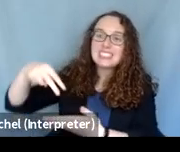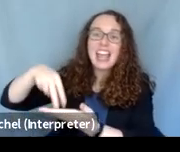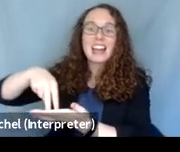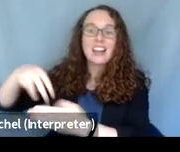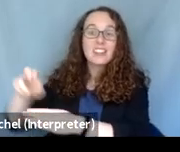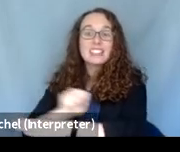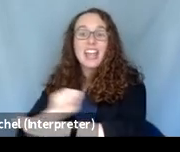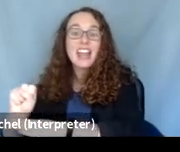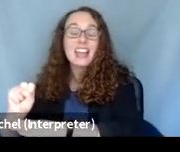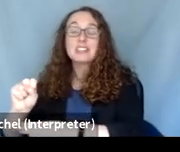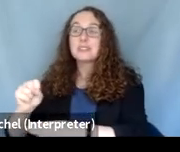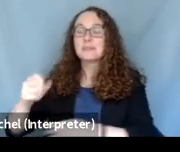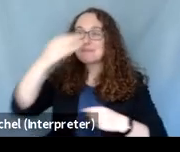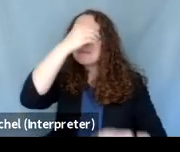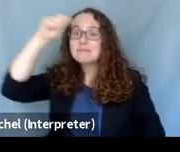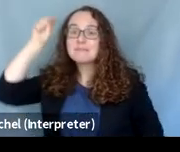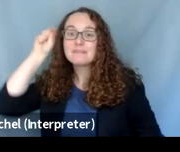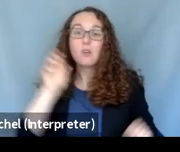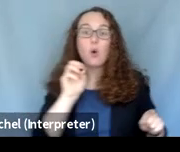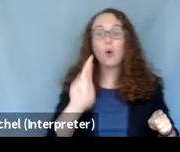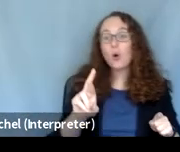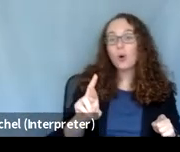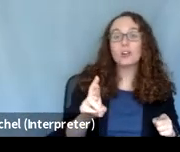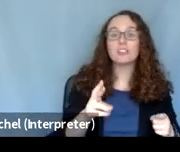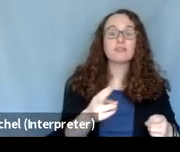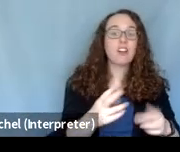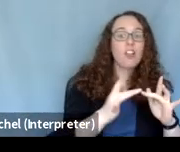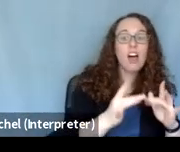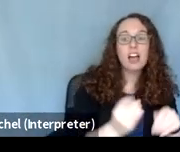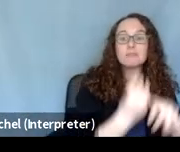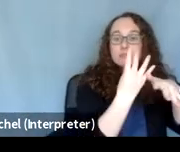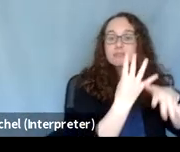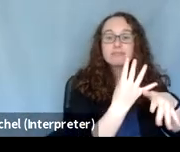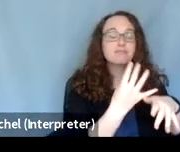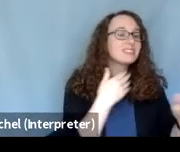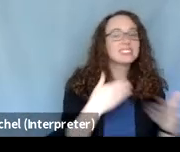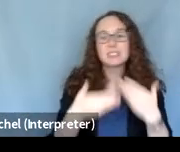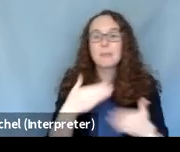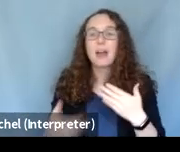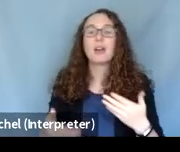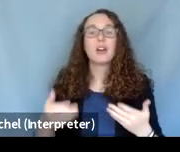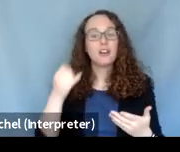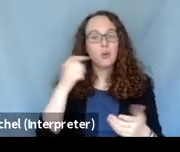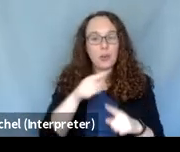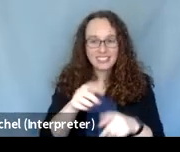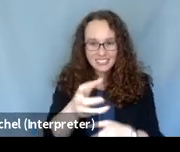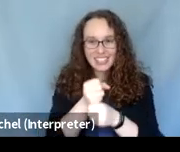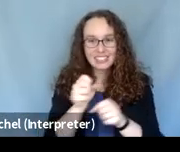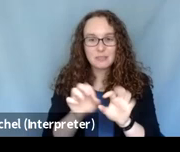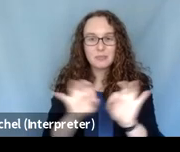virtually, we're going to be cheering you on as you get your diploma, and it helps measure your progress.